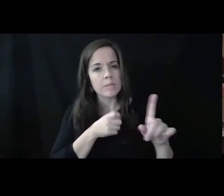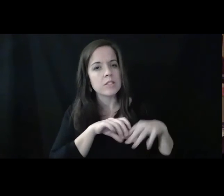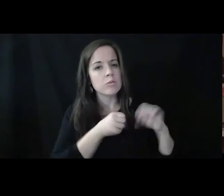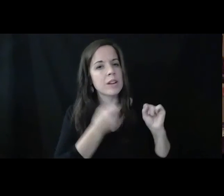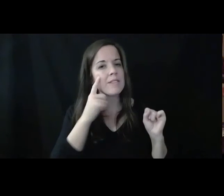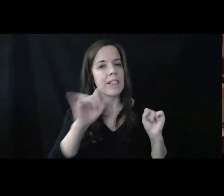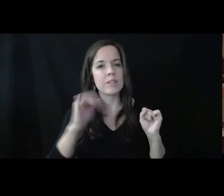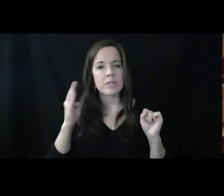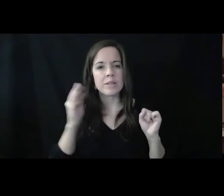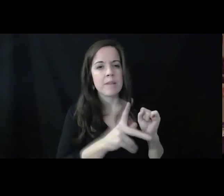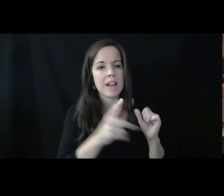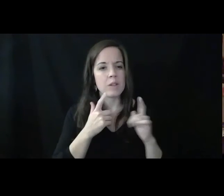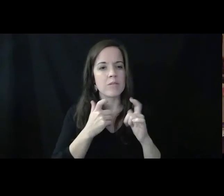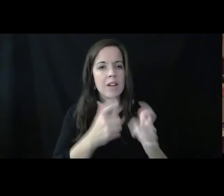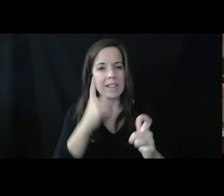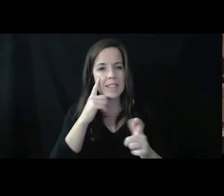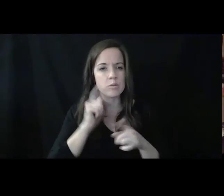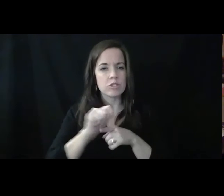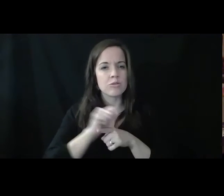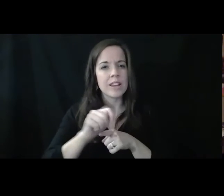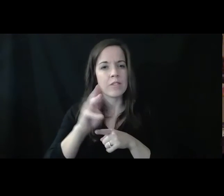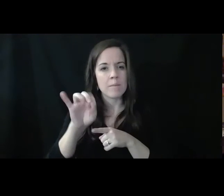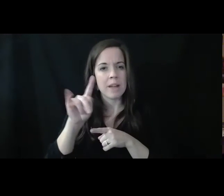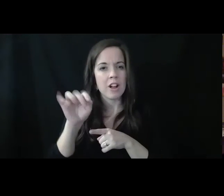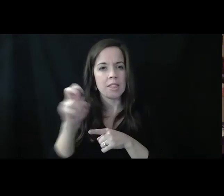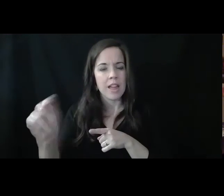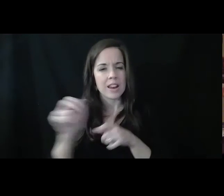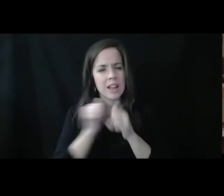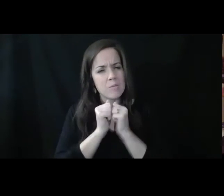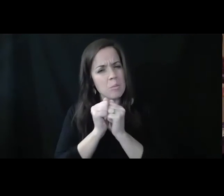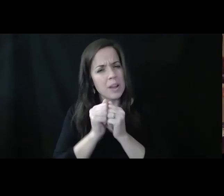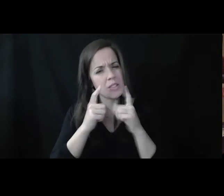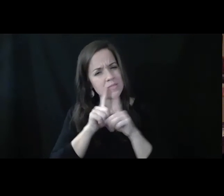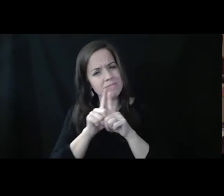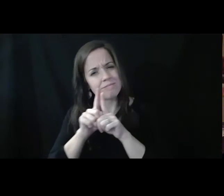like we are training for a marathon. I’m with you all the way, says my grief, whispering,